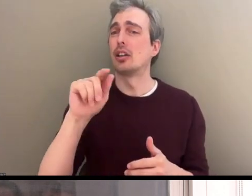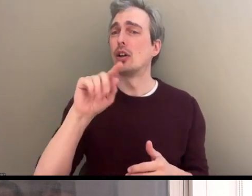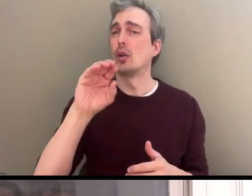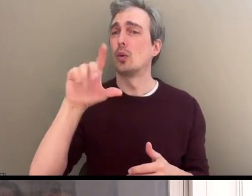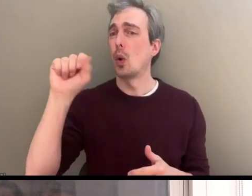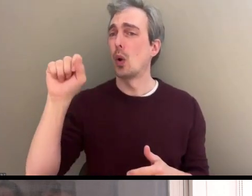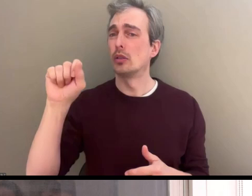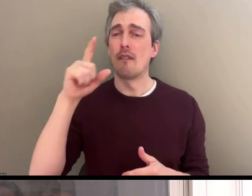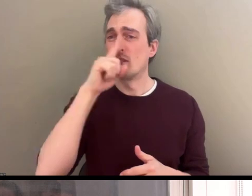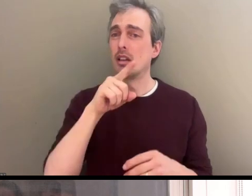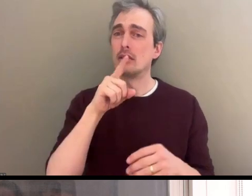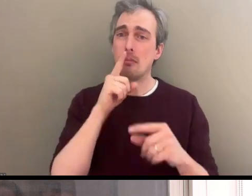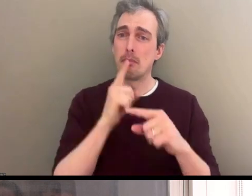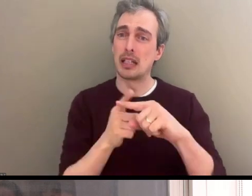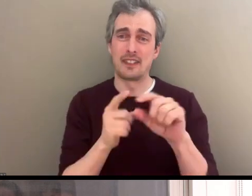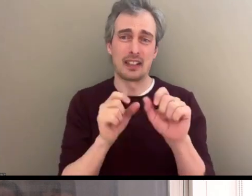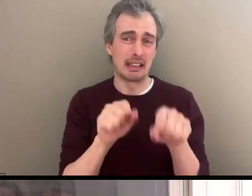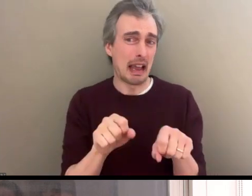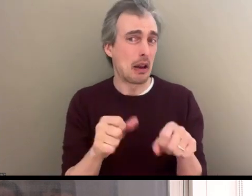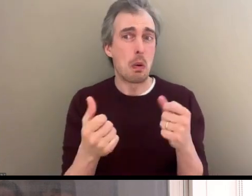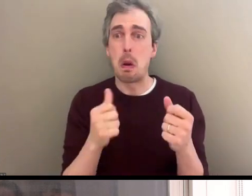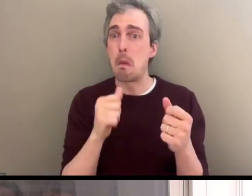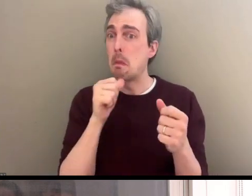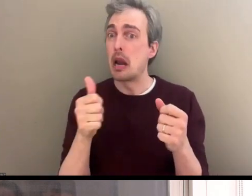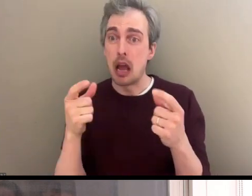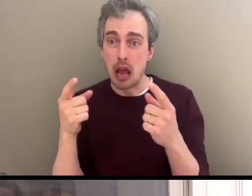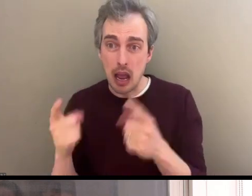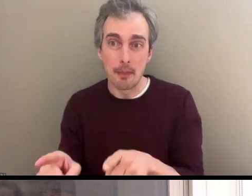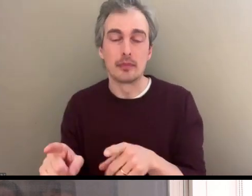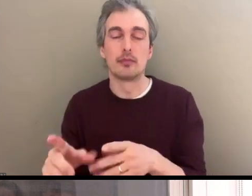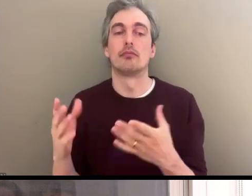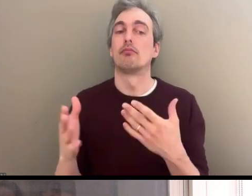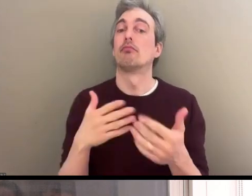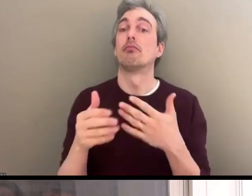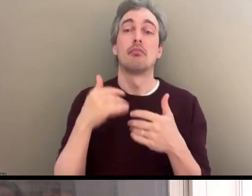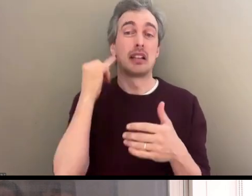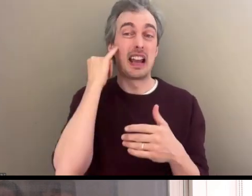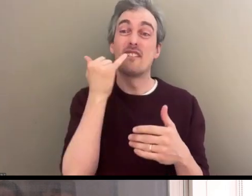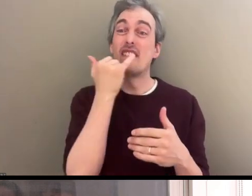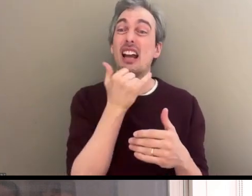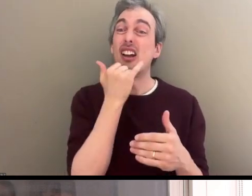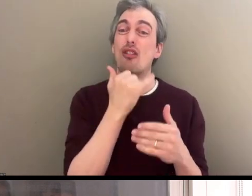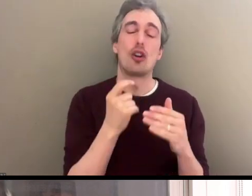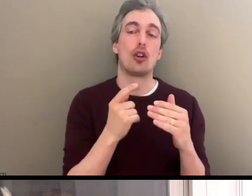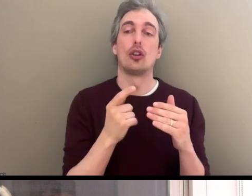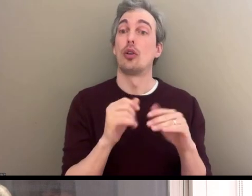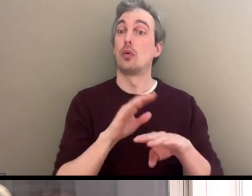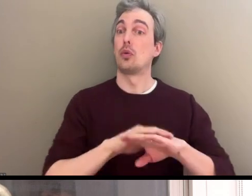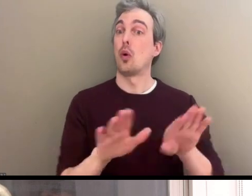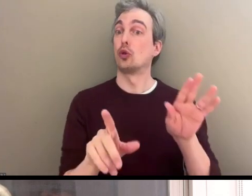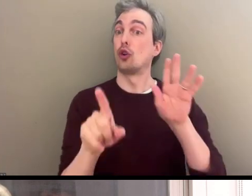And then even if errors don't show up, that doesn't necessarily mean that